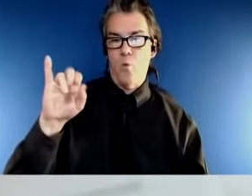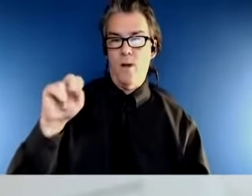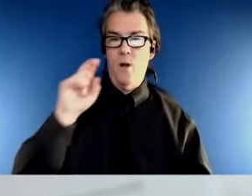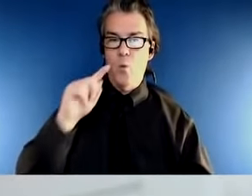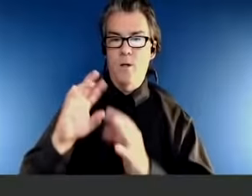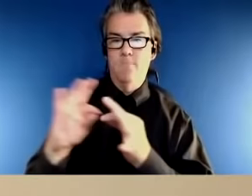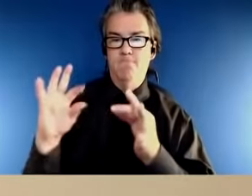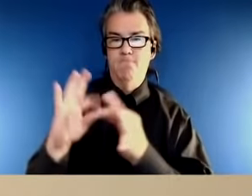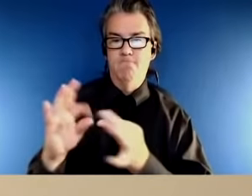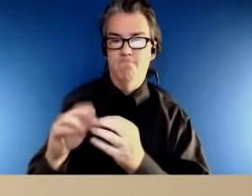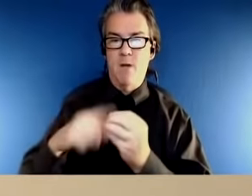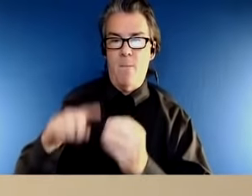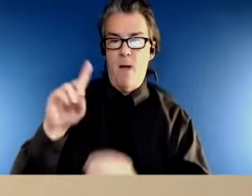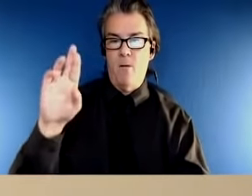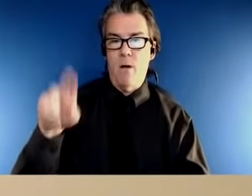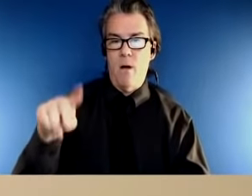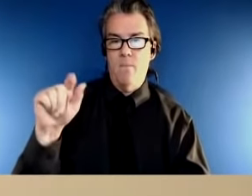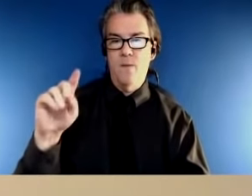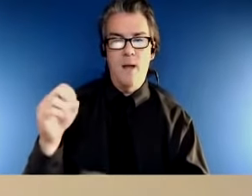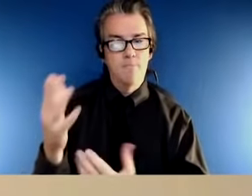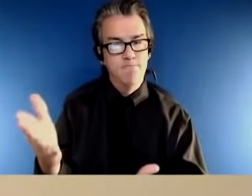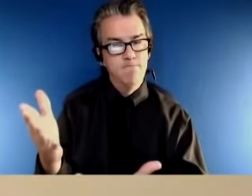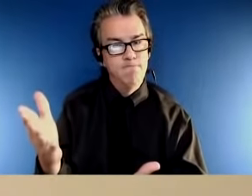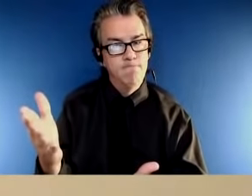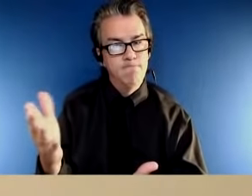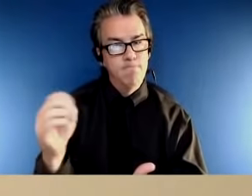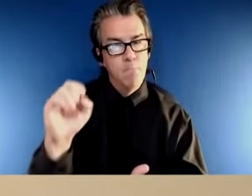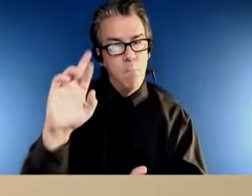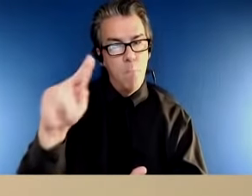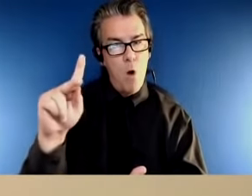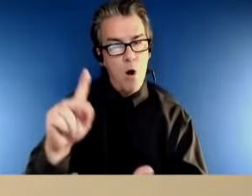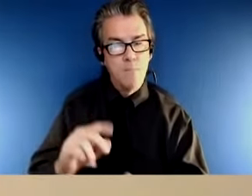Well, I wanted to start off with when you mentioned